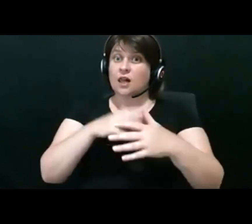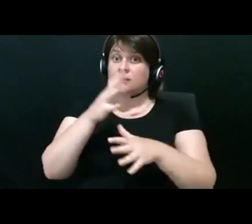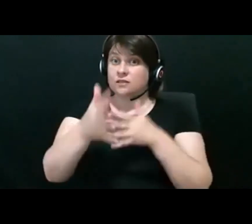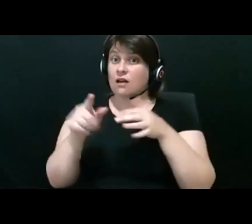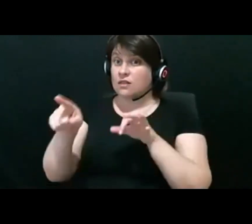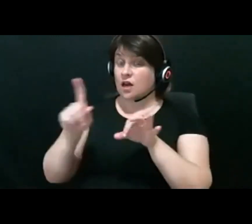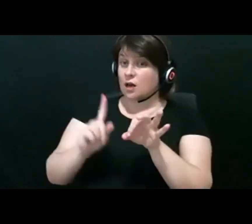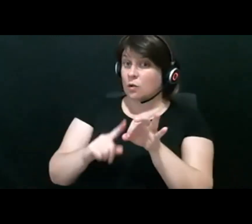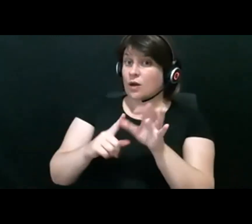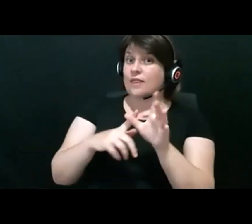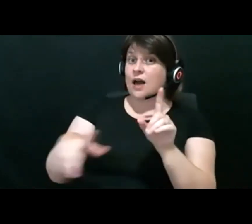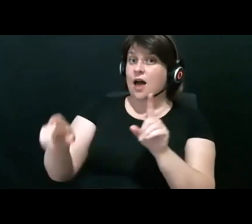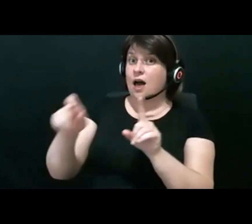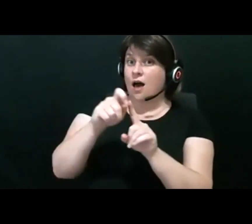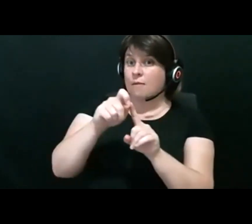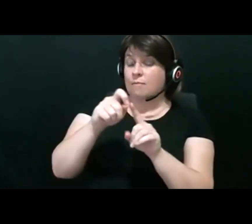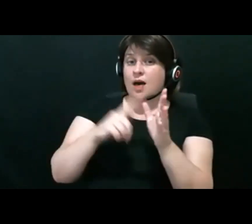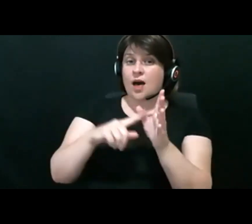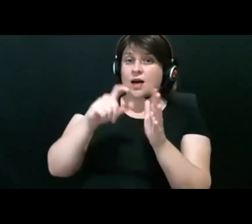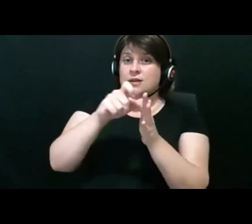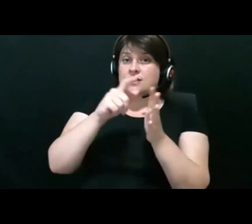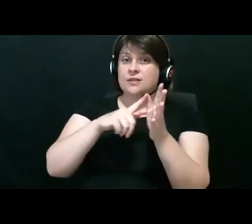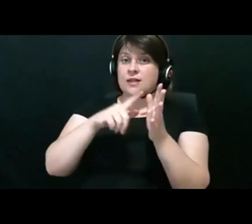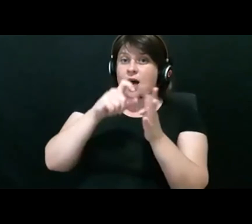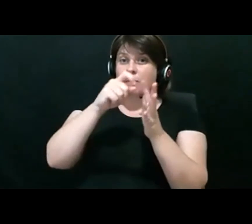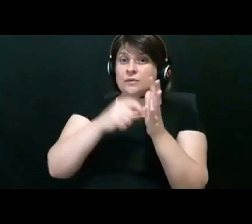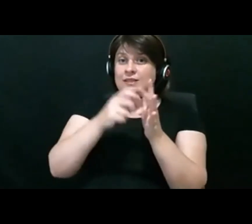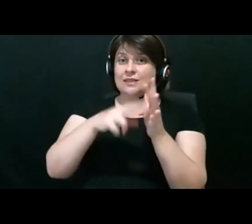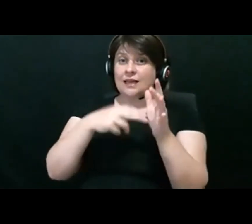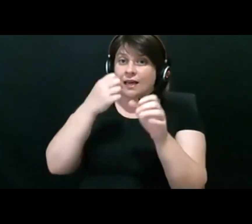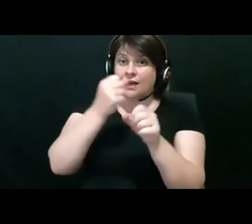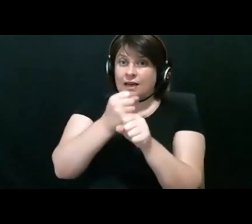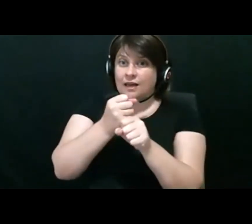app called adapting signs that can be used for documenting signs as you establish them,